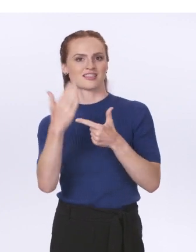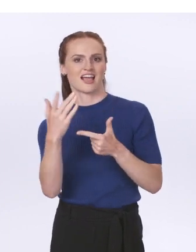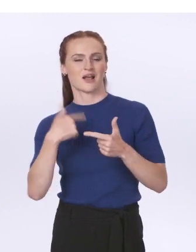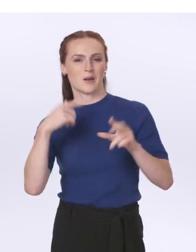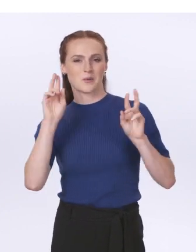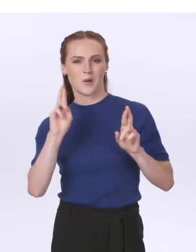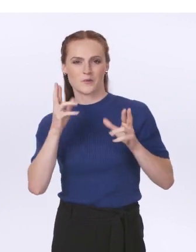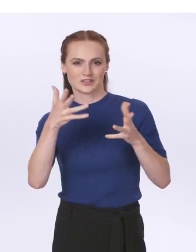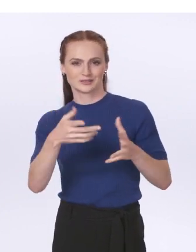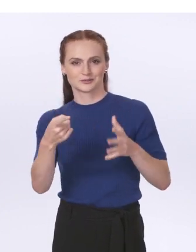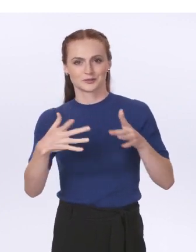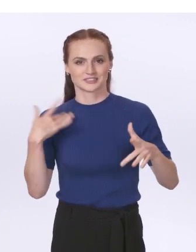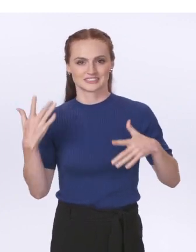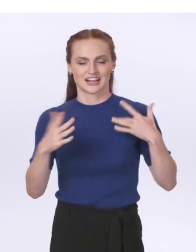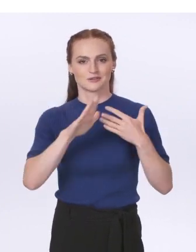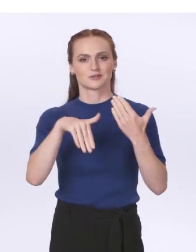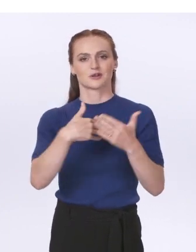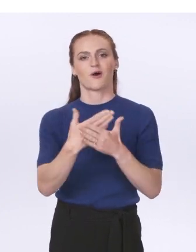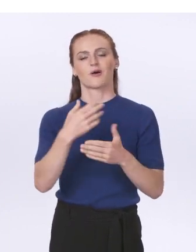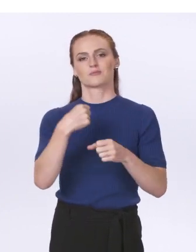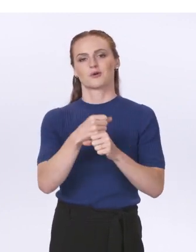the products we're launching in the coming months.